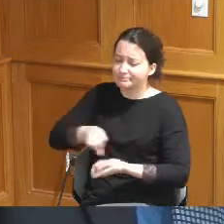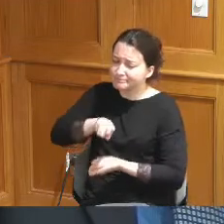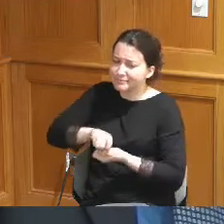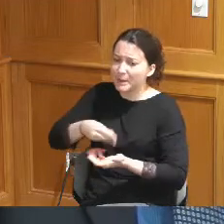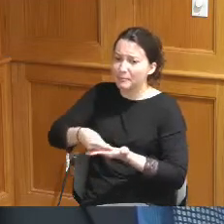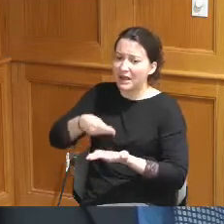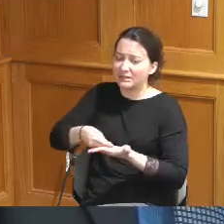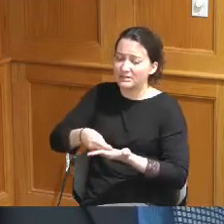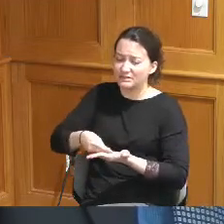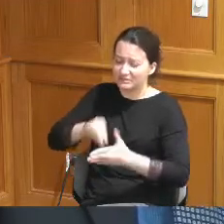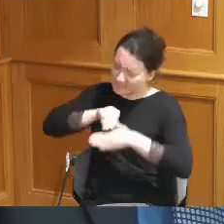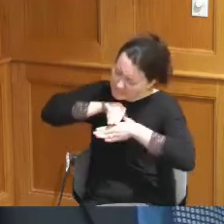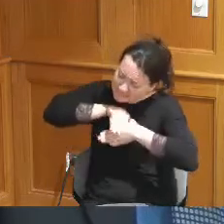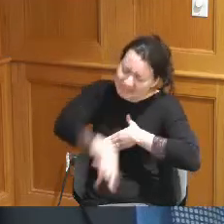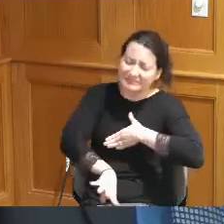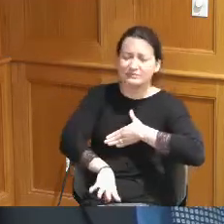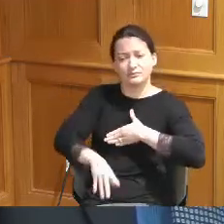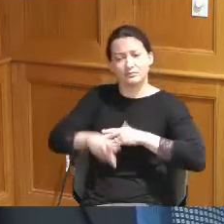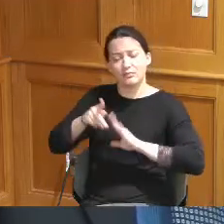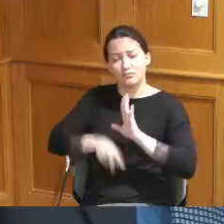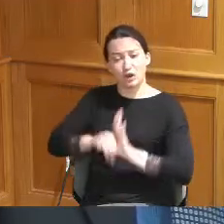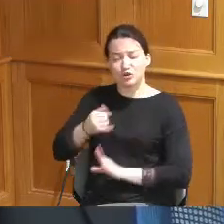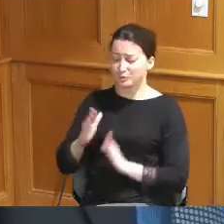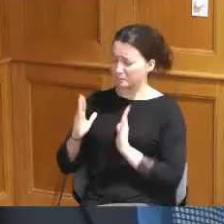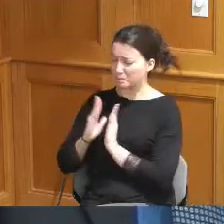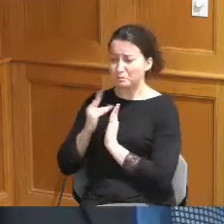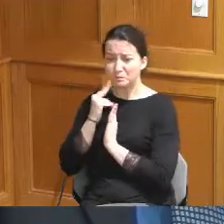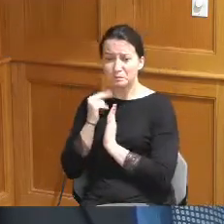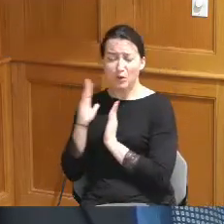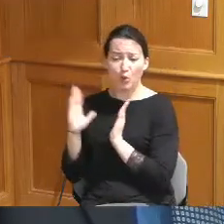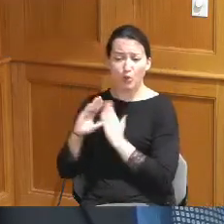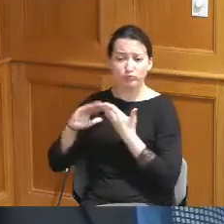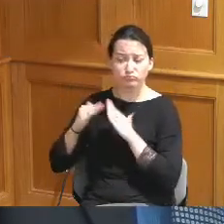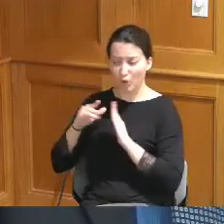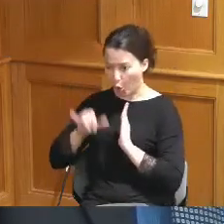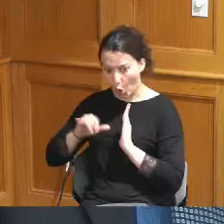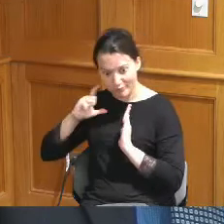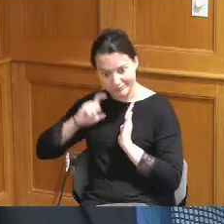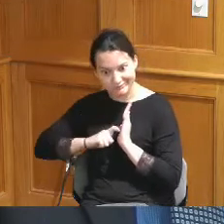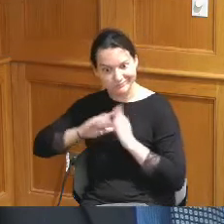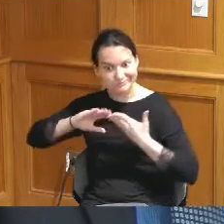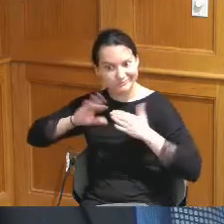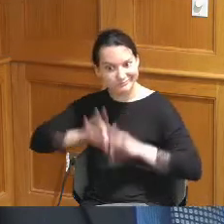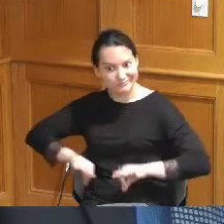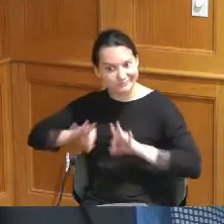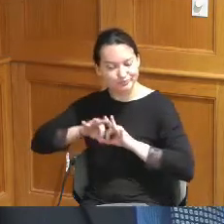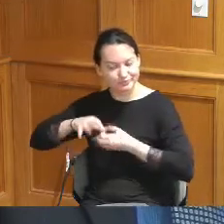catalyze projects that these local communities identified as important to their jurisdiction so